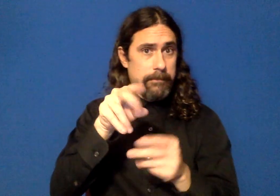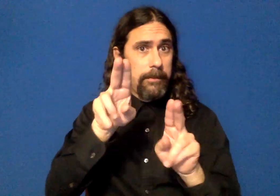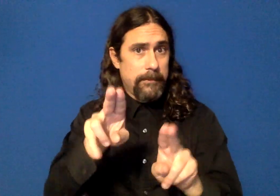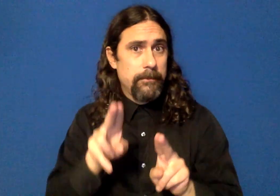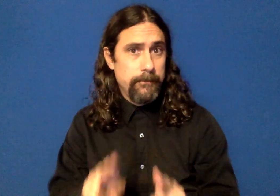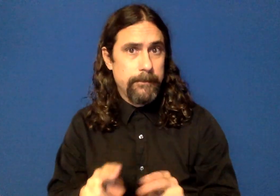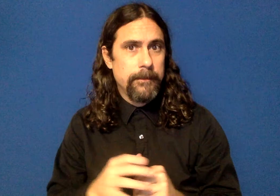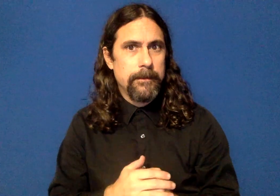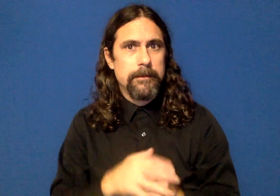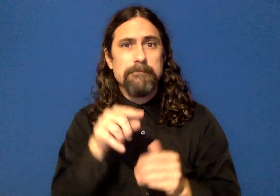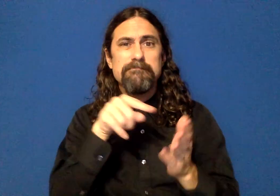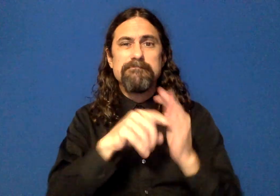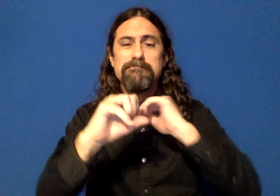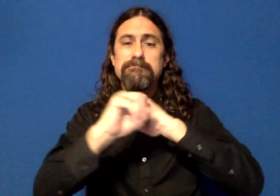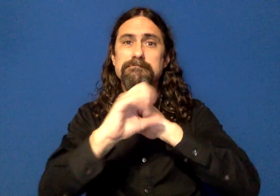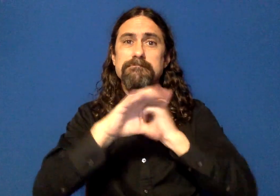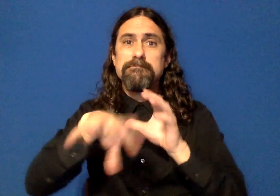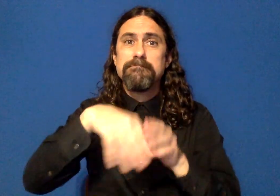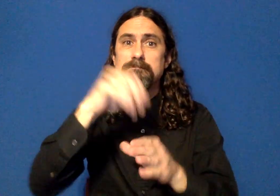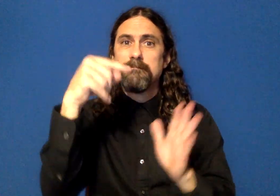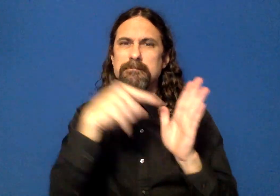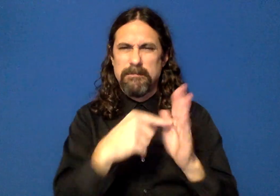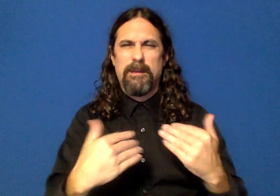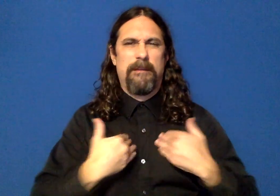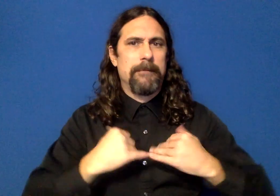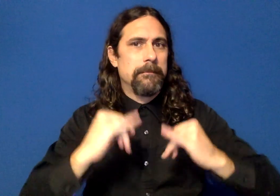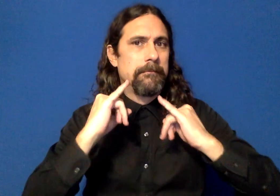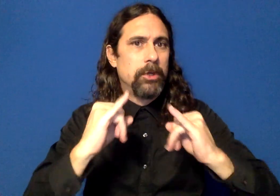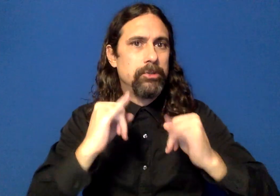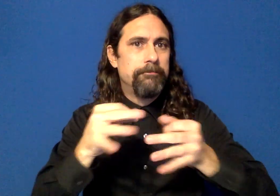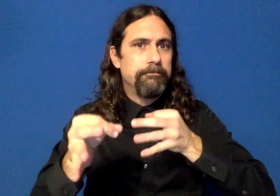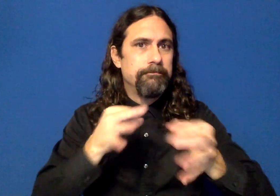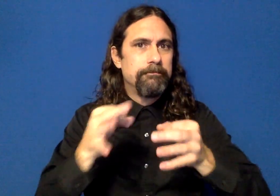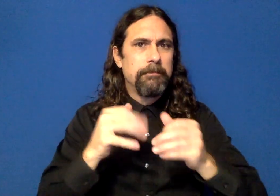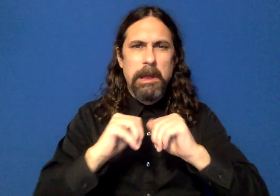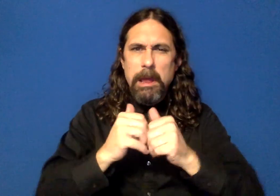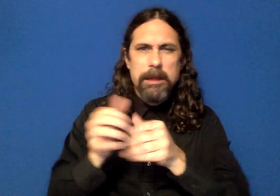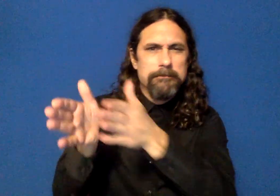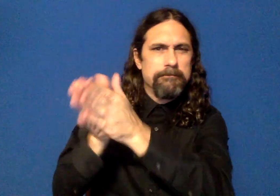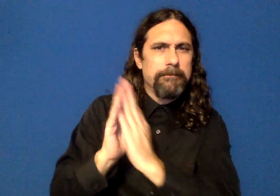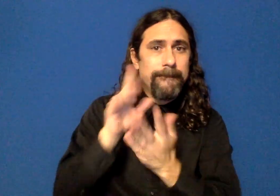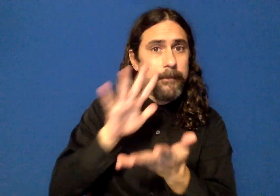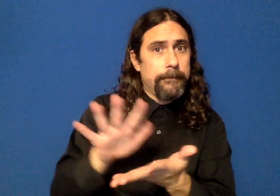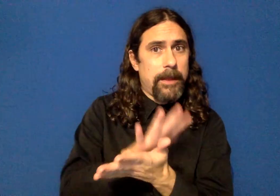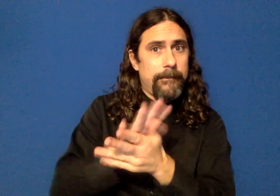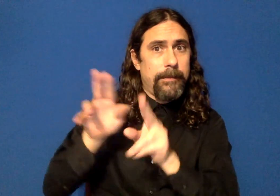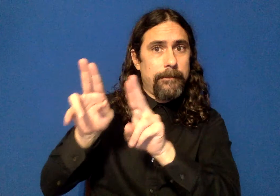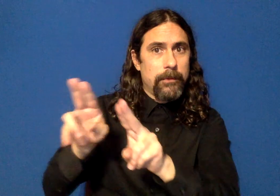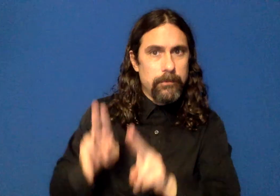to the instructions on lottery advertisements to learn more about requesting a paper application